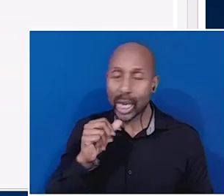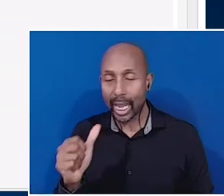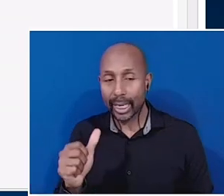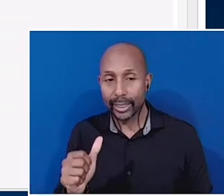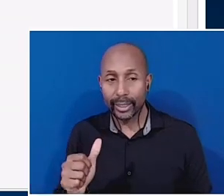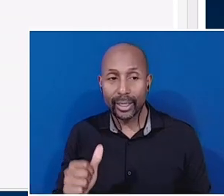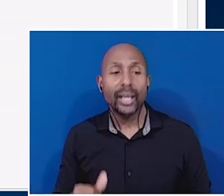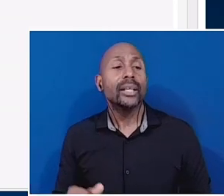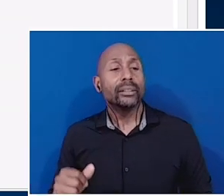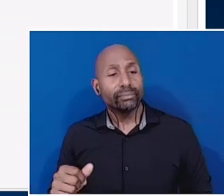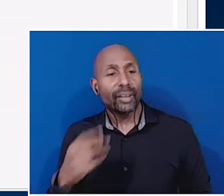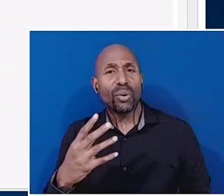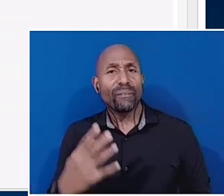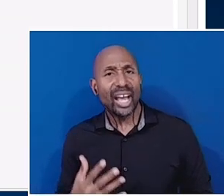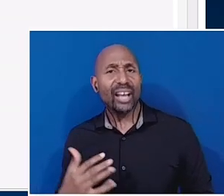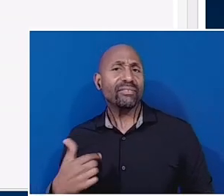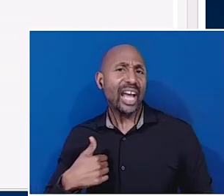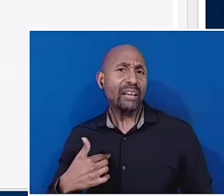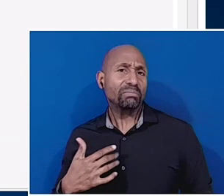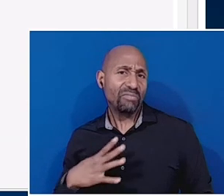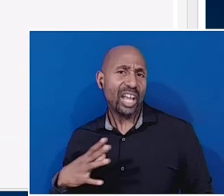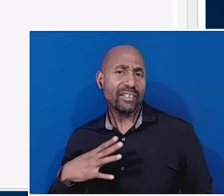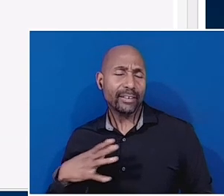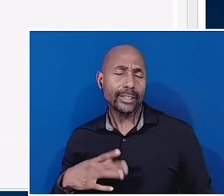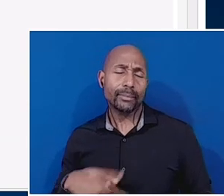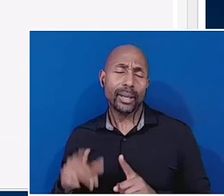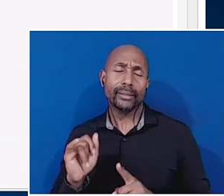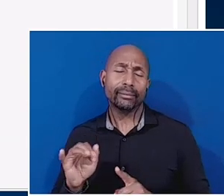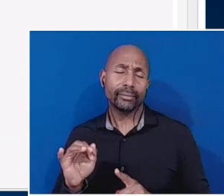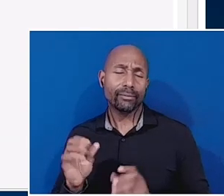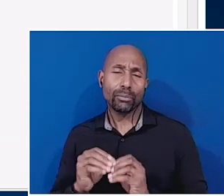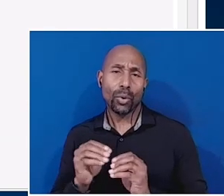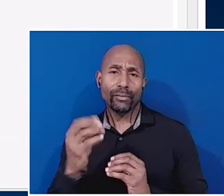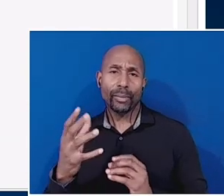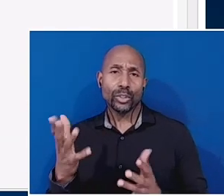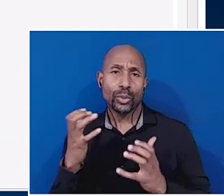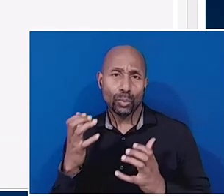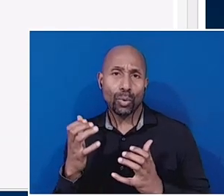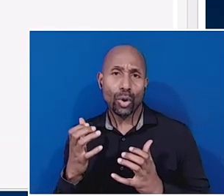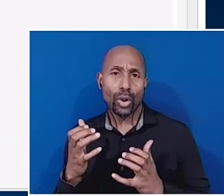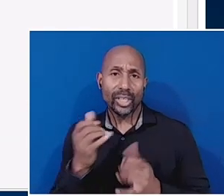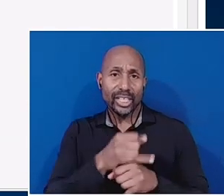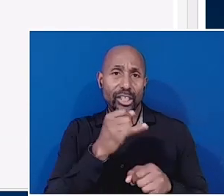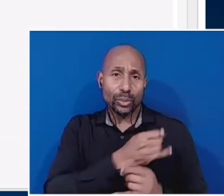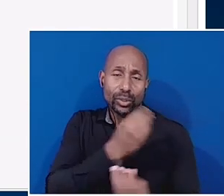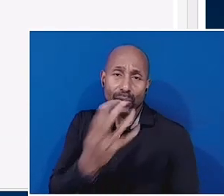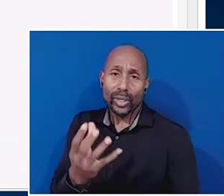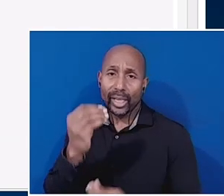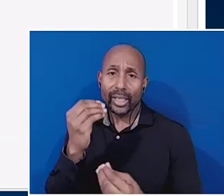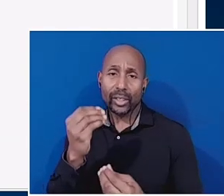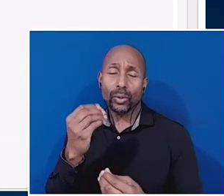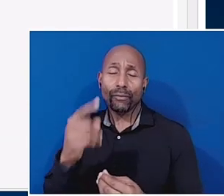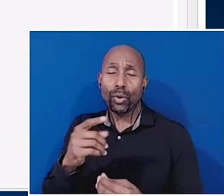And if there's other information that you would like to have institutions include for transfer students, definitely open to that conversation too, but want to make